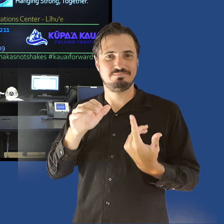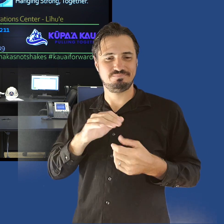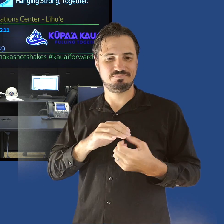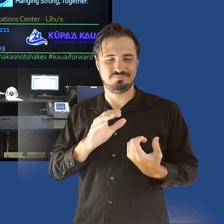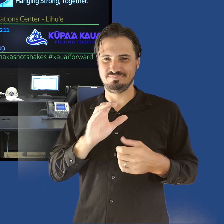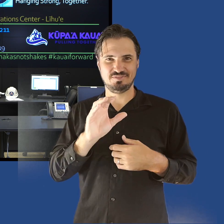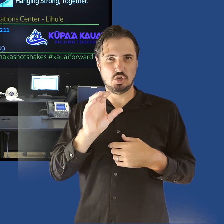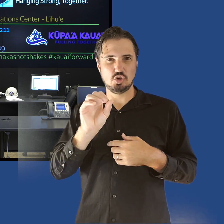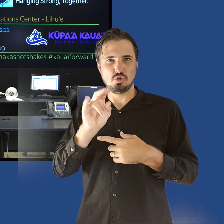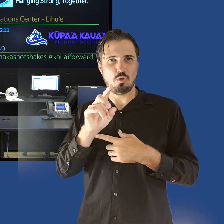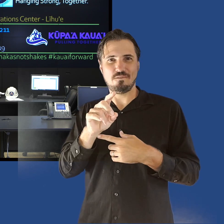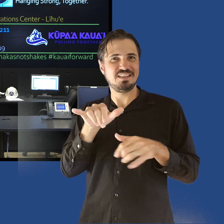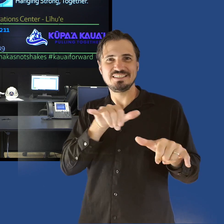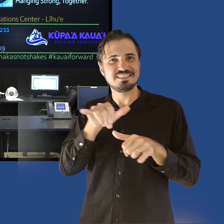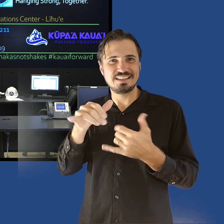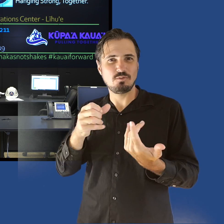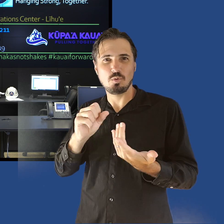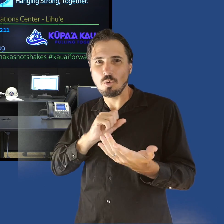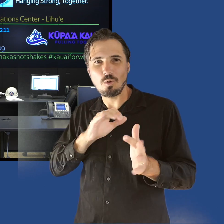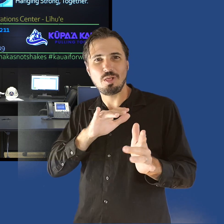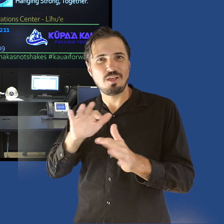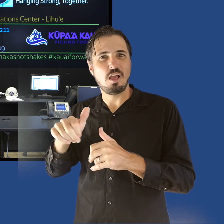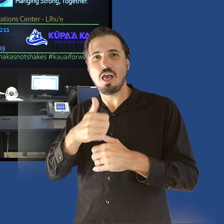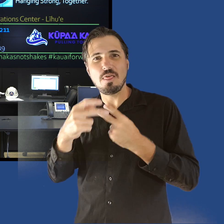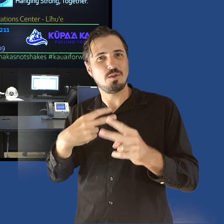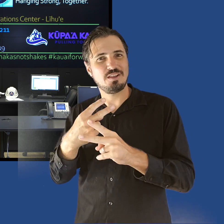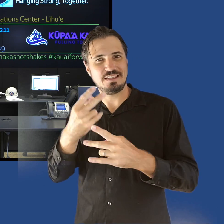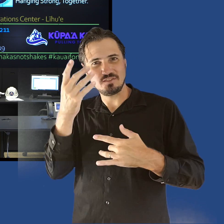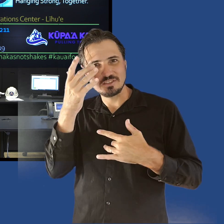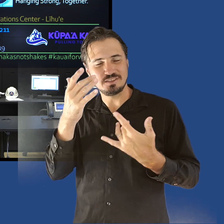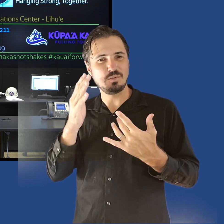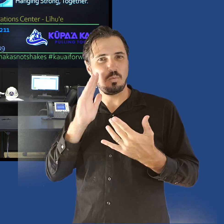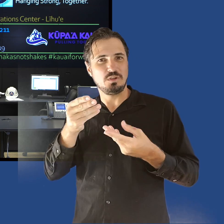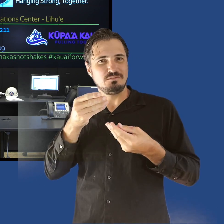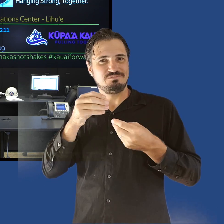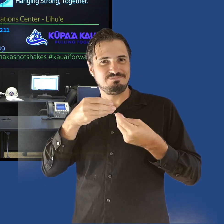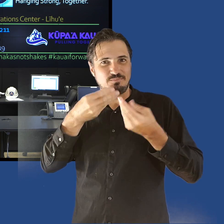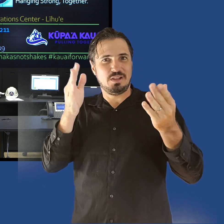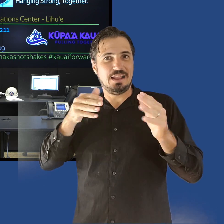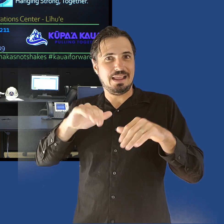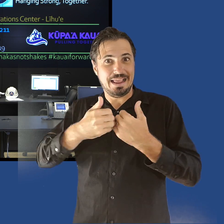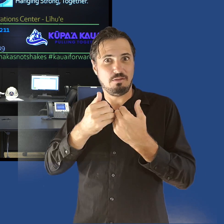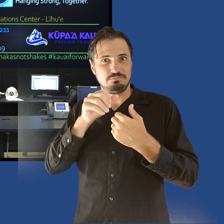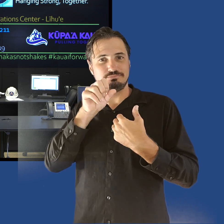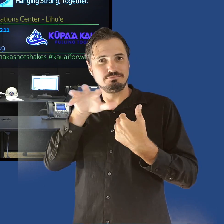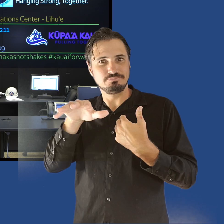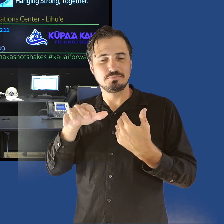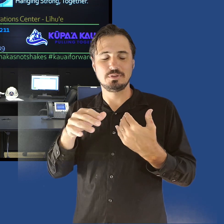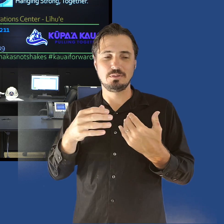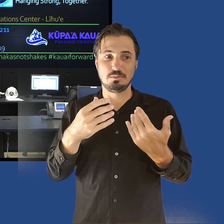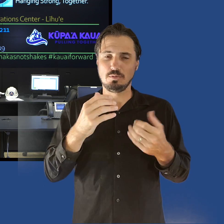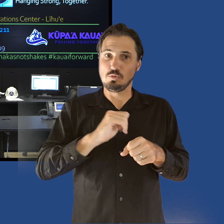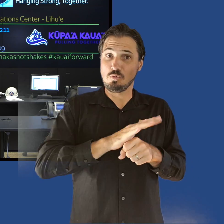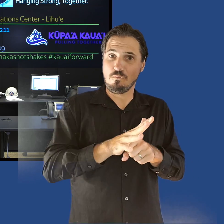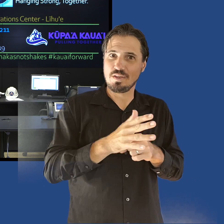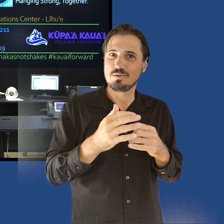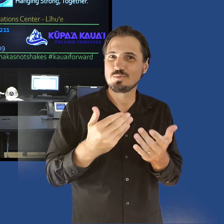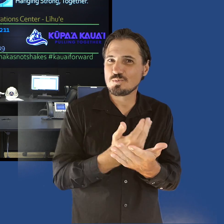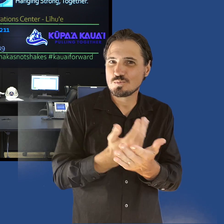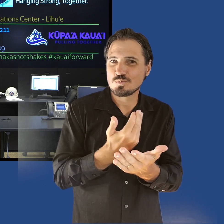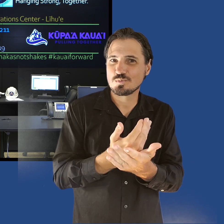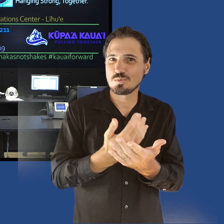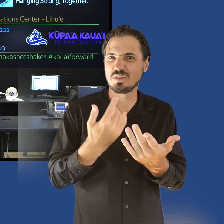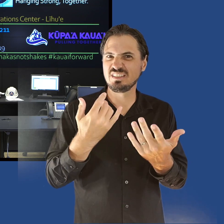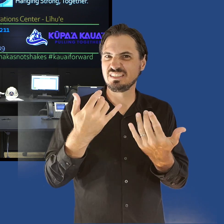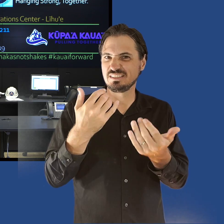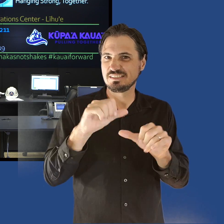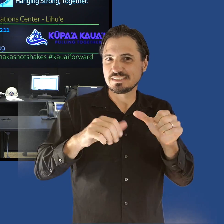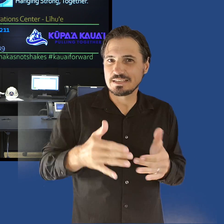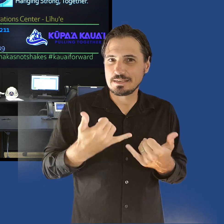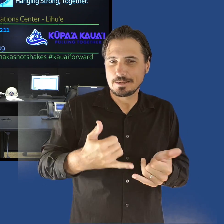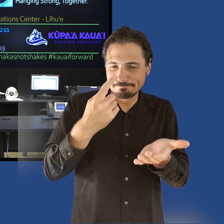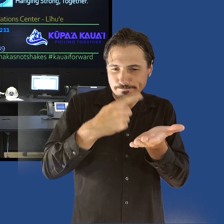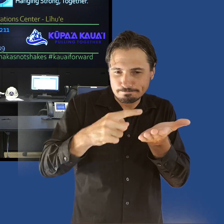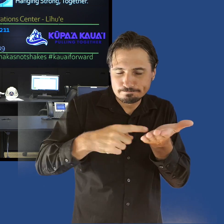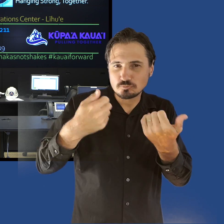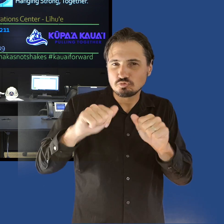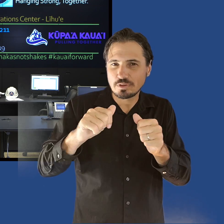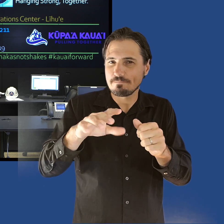The only difference is that it is a new virus, so we still have much to learn about its characteristics, and of course the goal of finding antiviral medications and a vaccine.